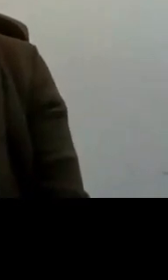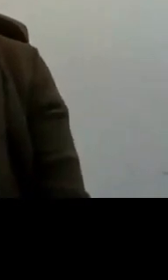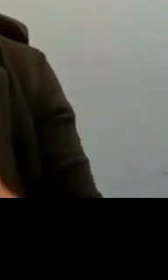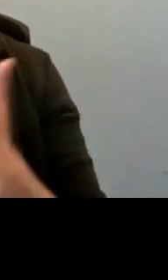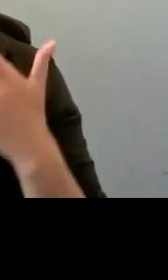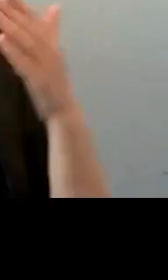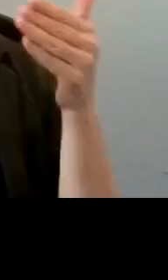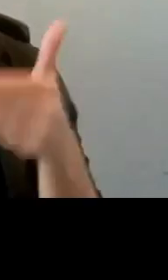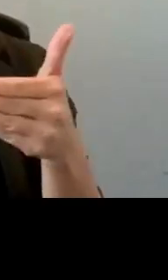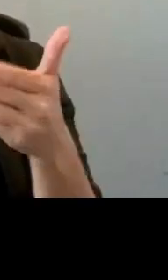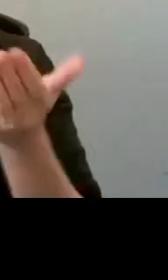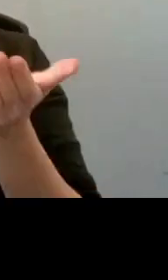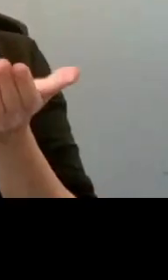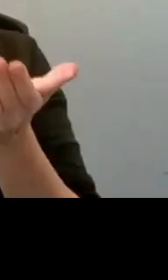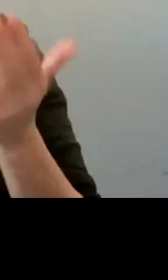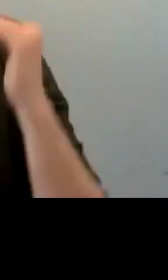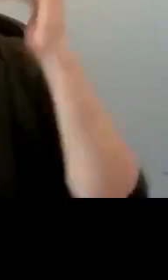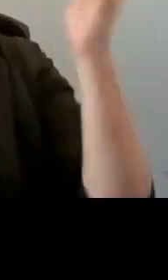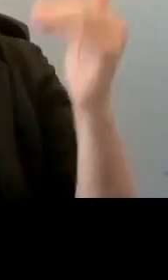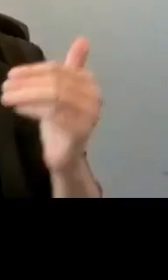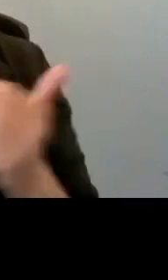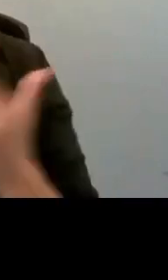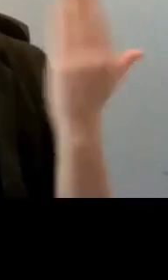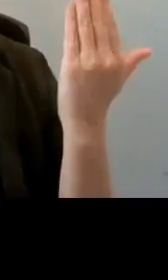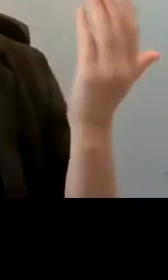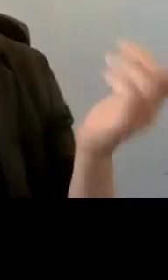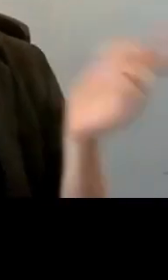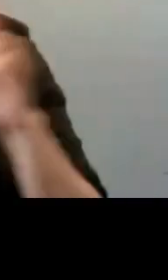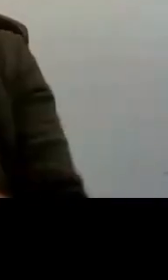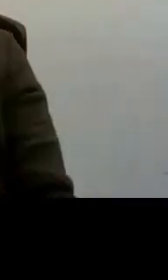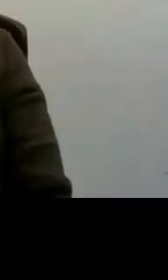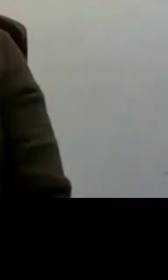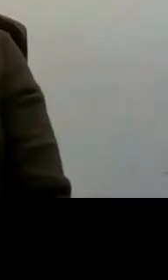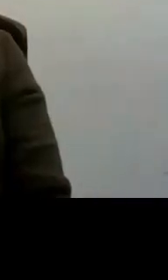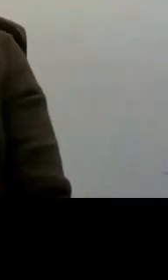and research efforts related to adult homelessness and Dr Burke will be talking about his pioneering